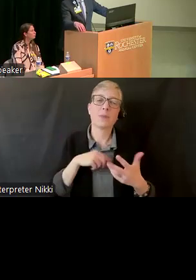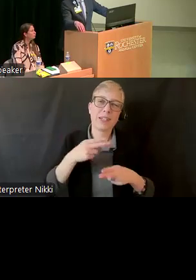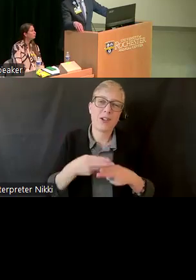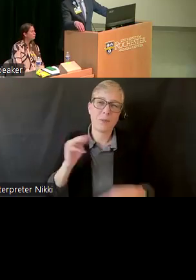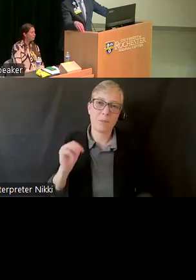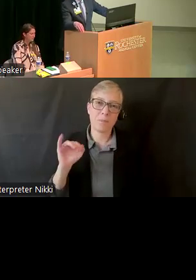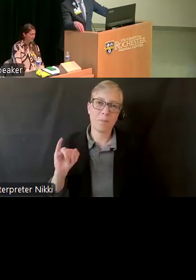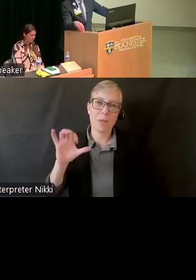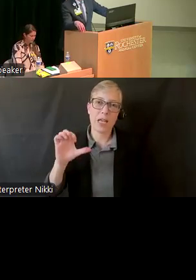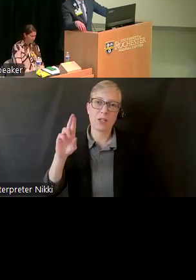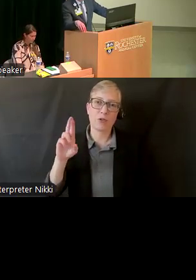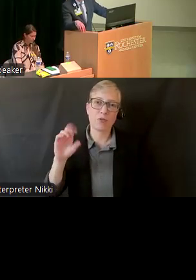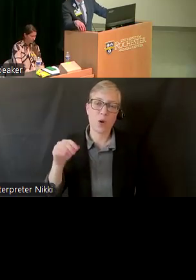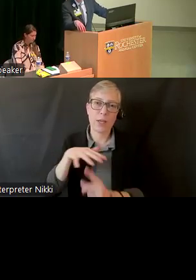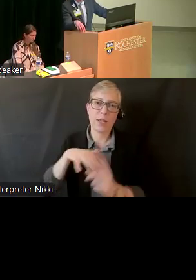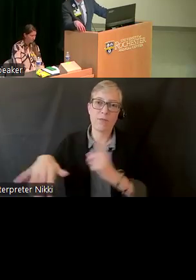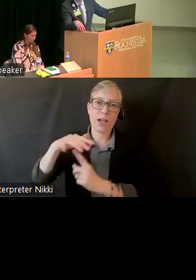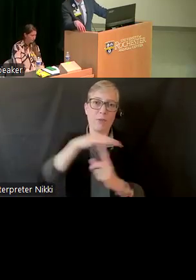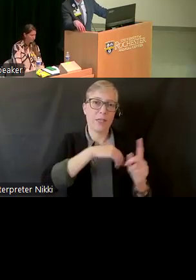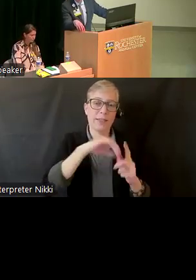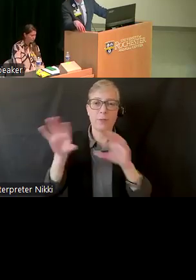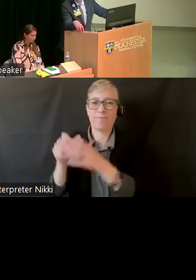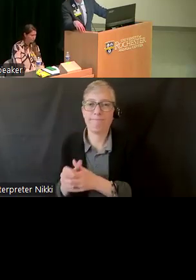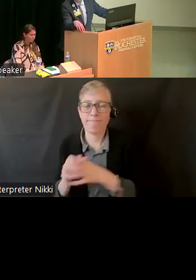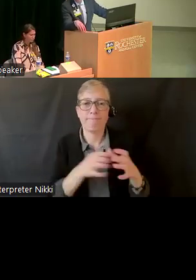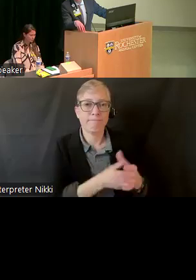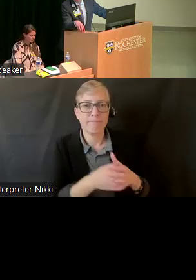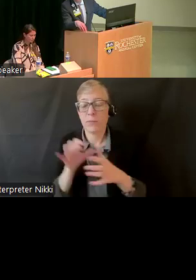kind of the the barriers and the challenges facing that particular work group and see if you know we